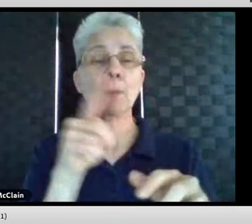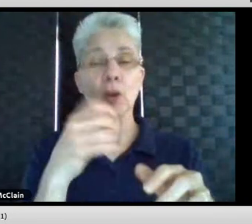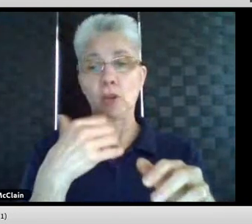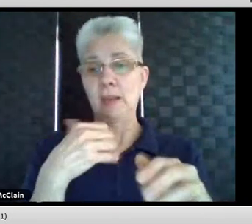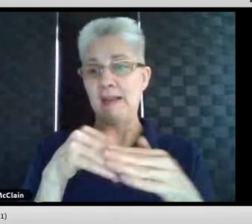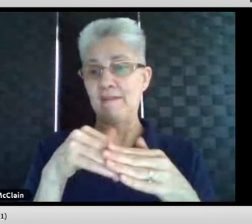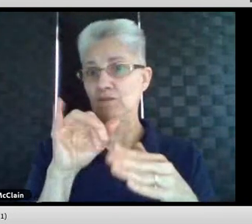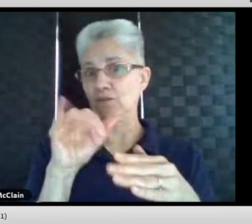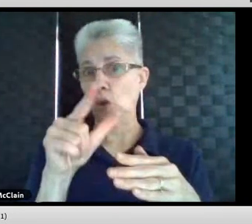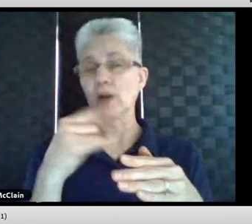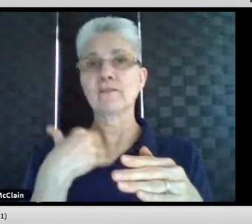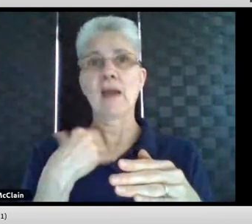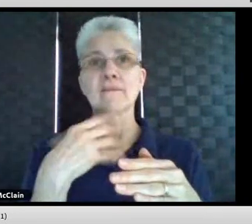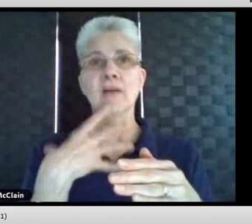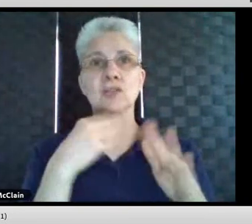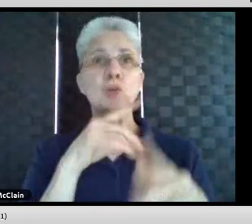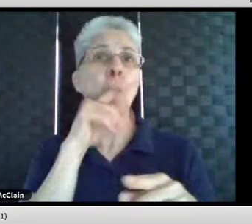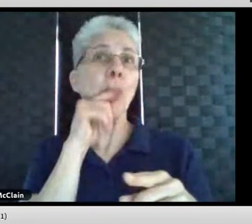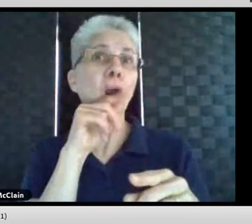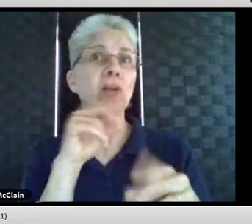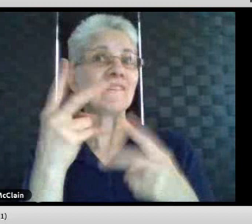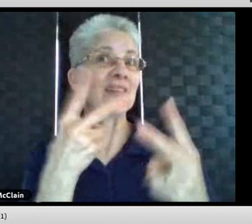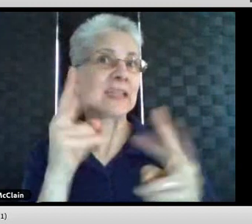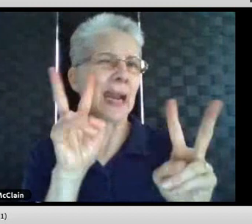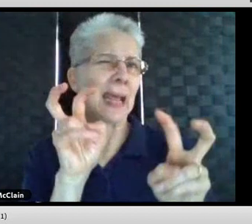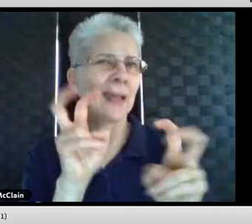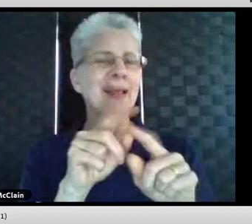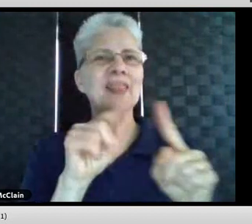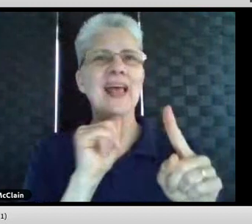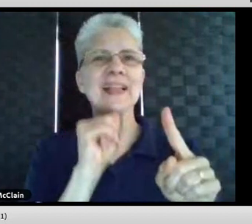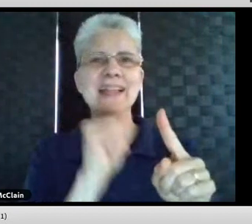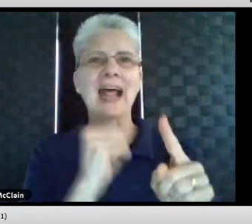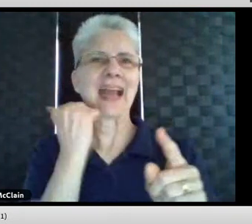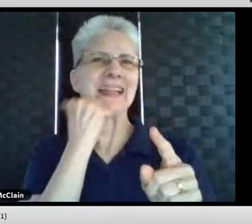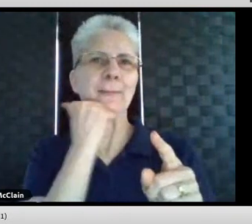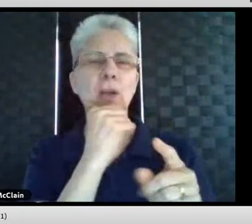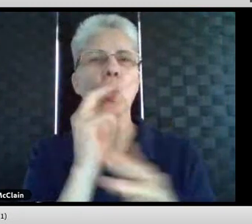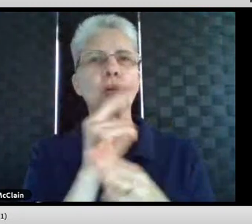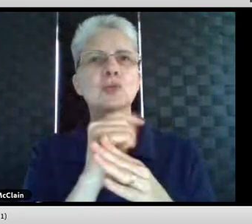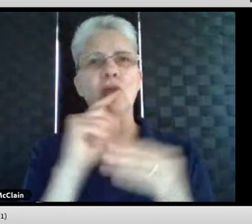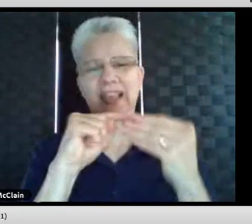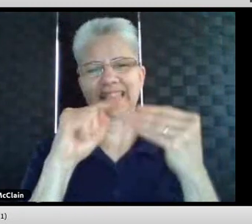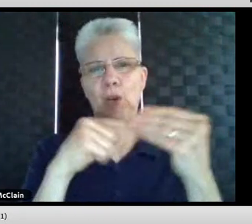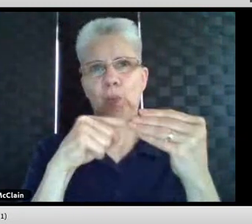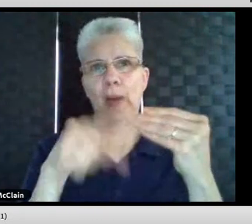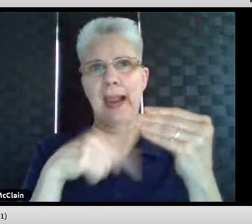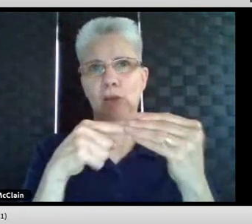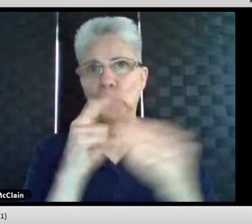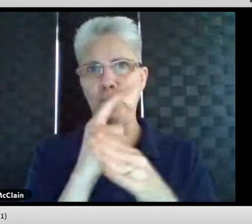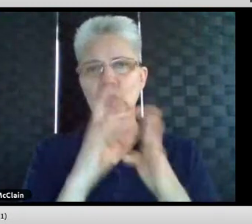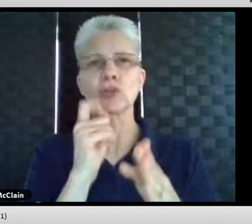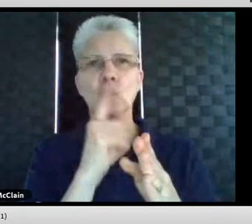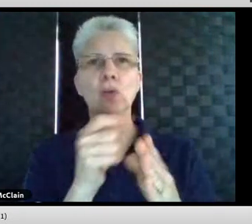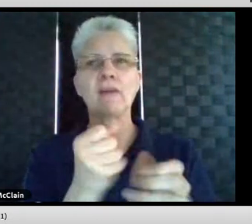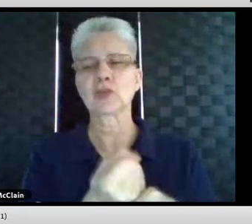and you have a snowbird visit, I mean, that's not really your typical user that's there year-round, right? So you kind of have to throw out any generalizations.